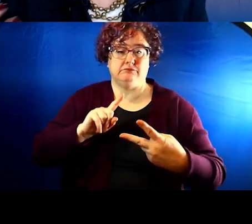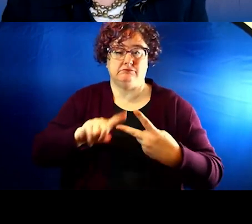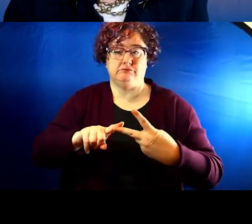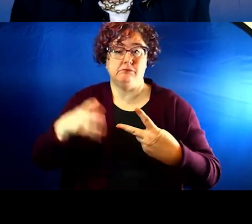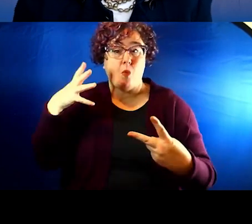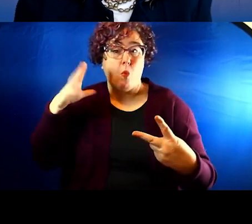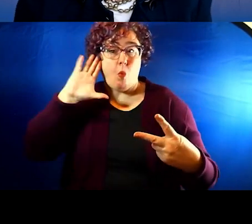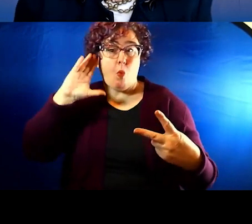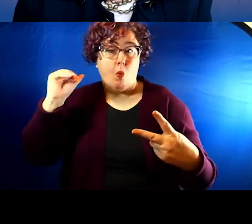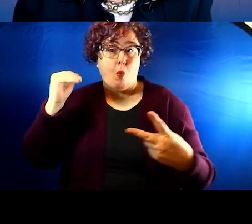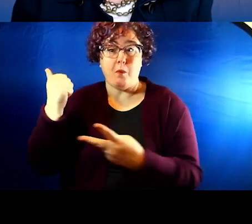TRAINED COUNSELORS 24-7?